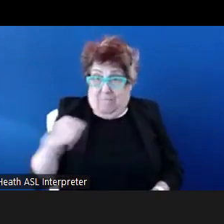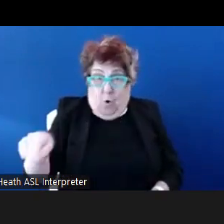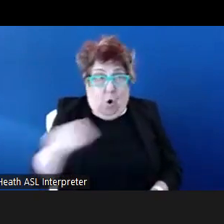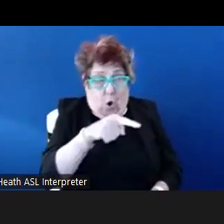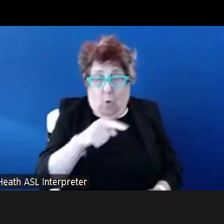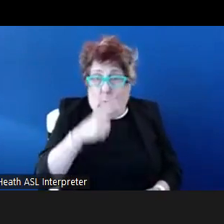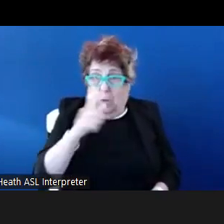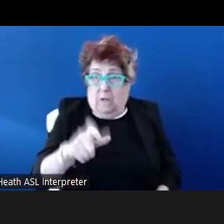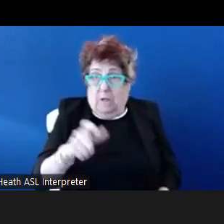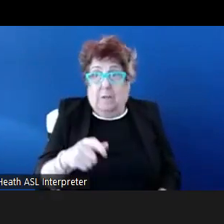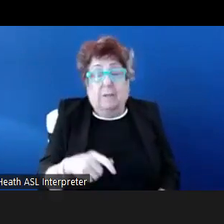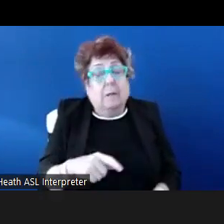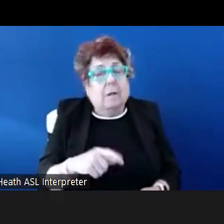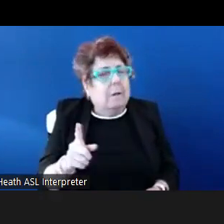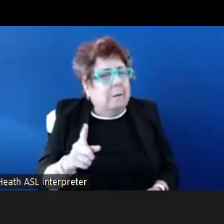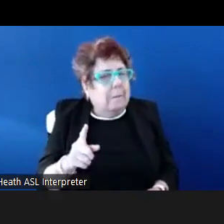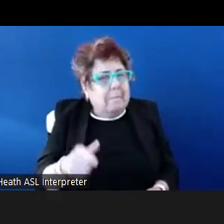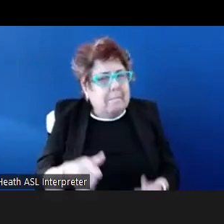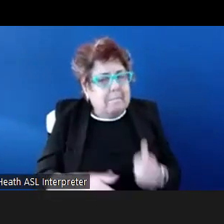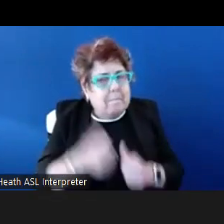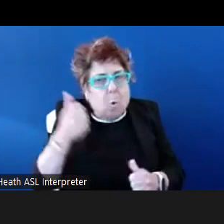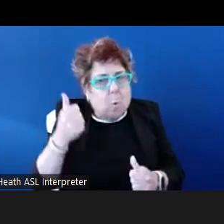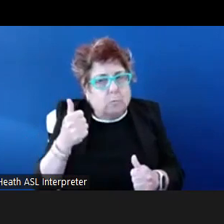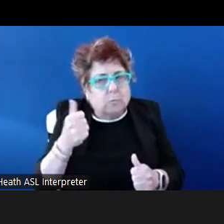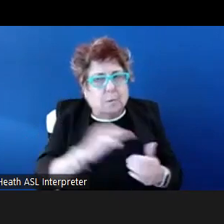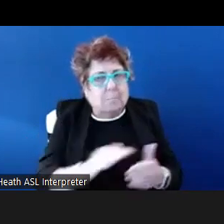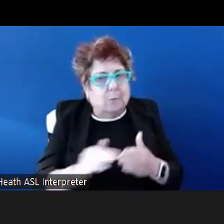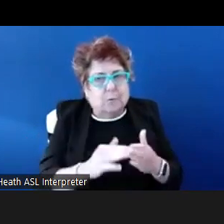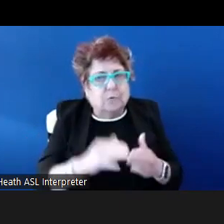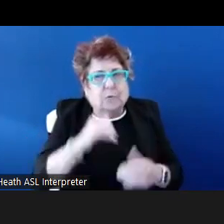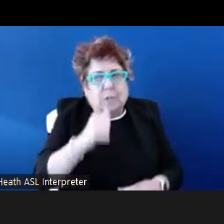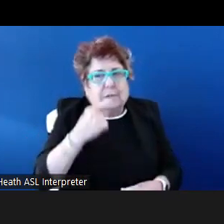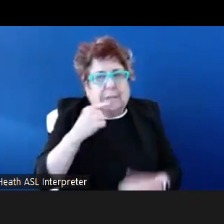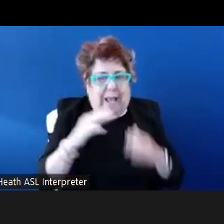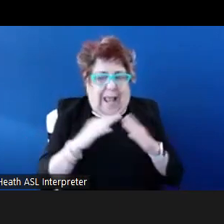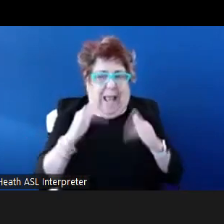but most communities don't say that housing assistance is the number one challenge. Many of them say the number one